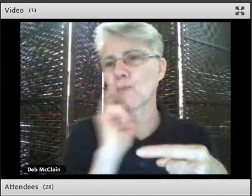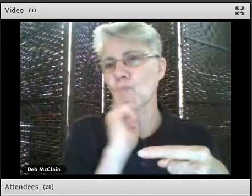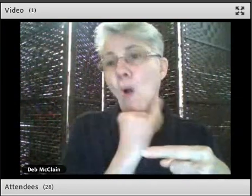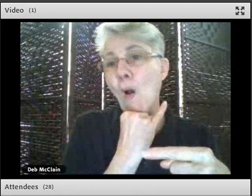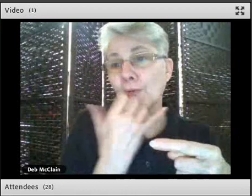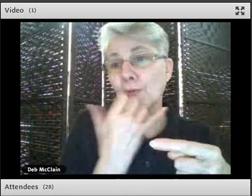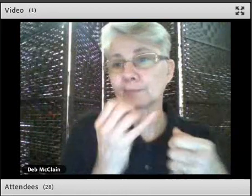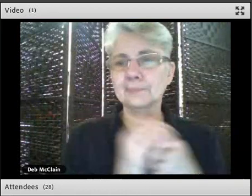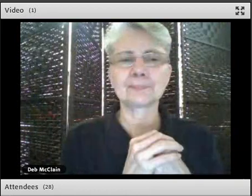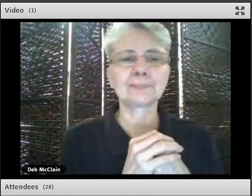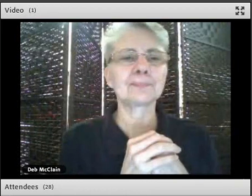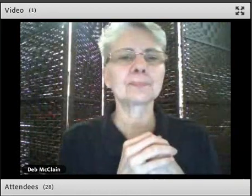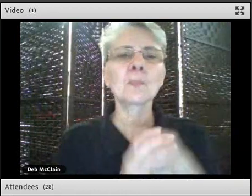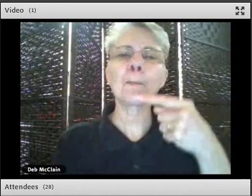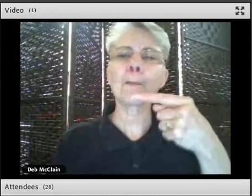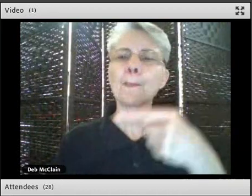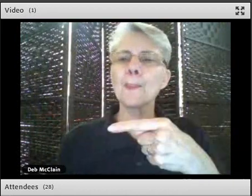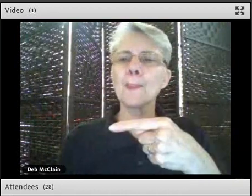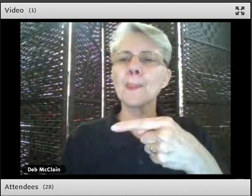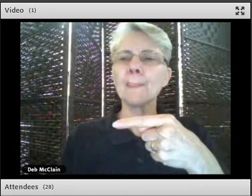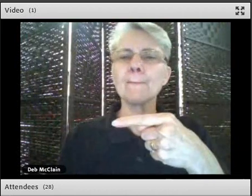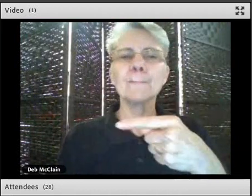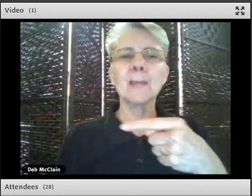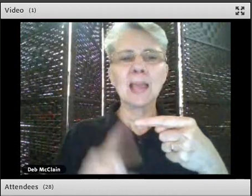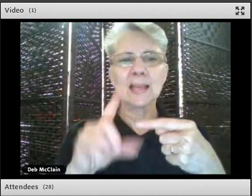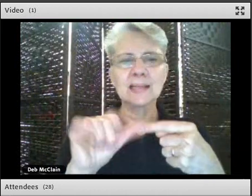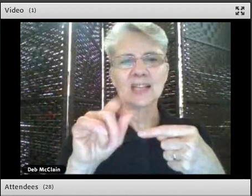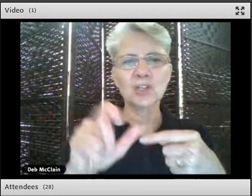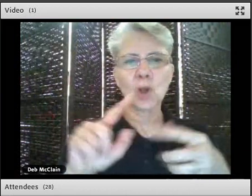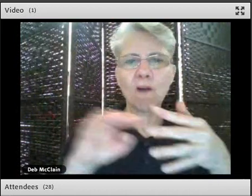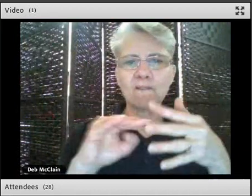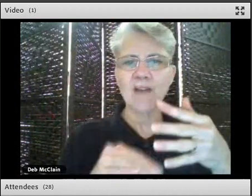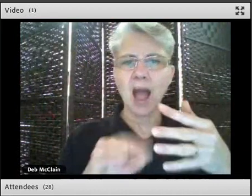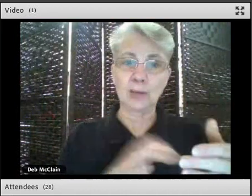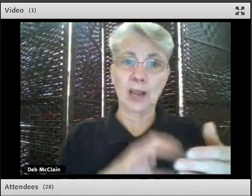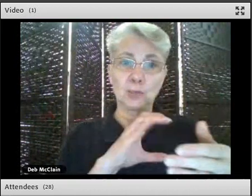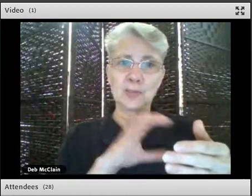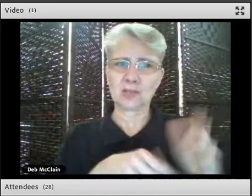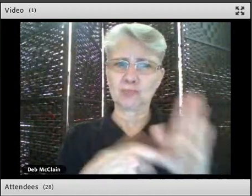So, we've got a couple that will be important later on